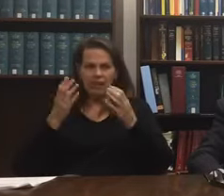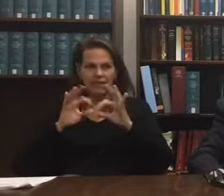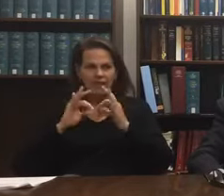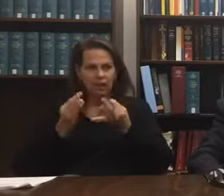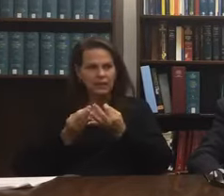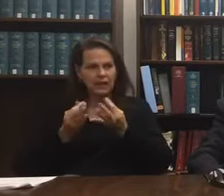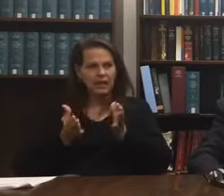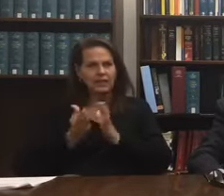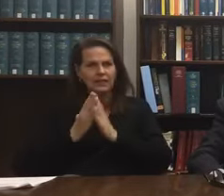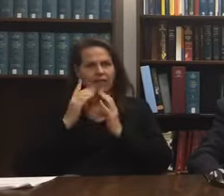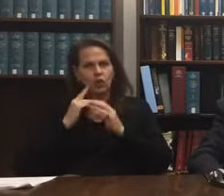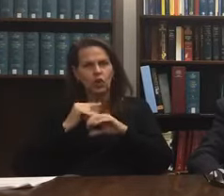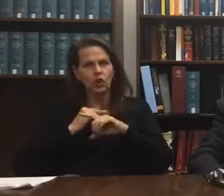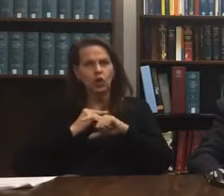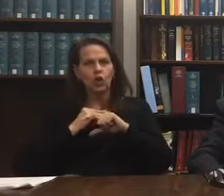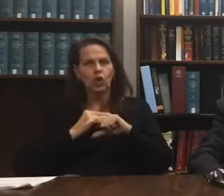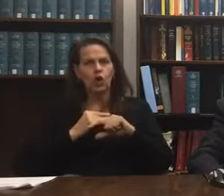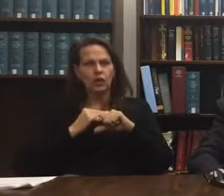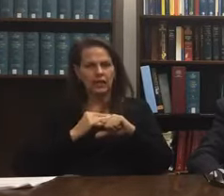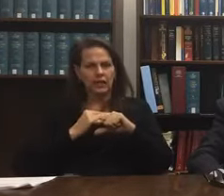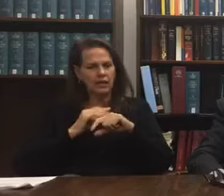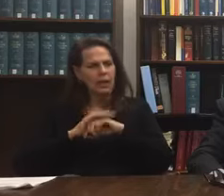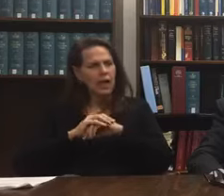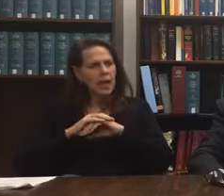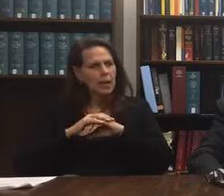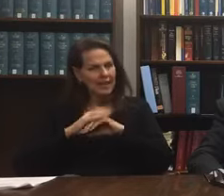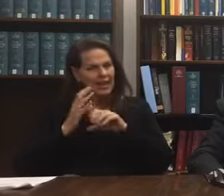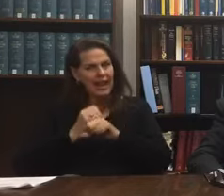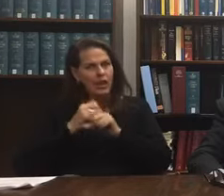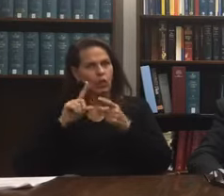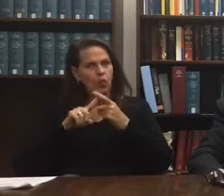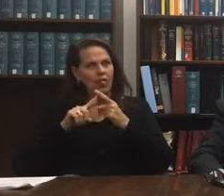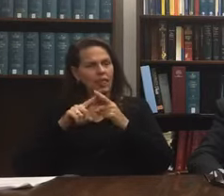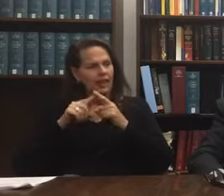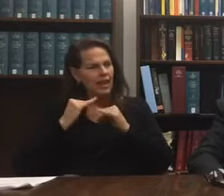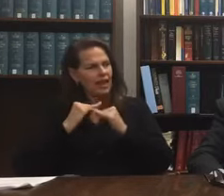through a fair hearing what if they get to the end of that fair hearing and they